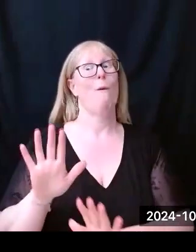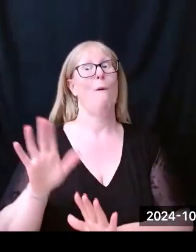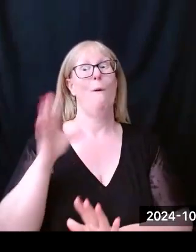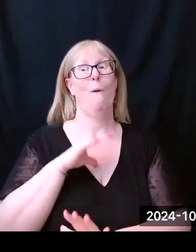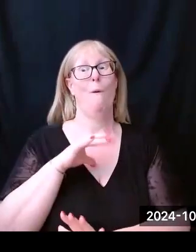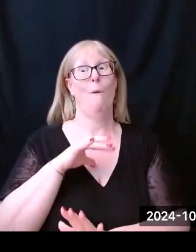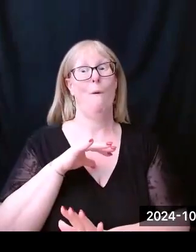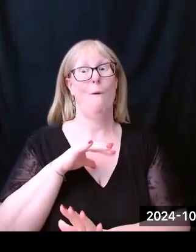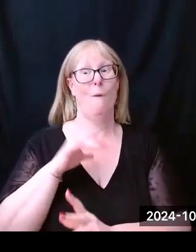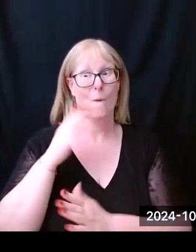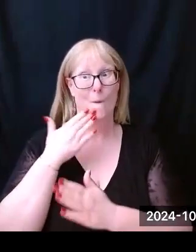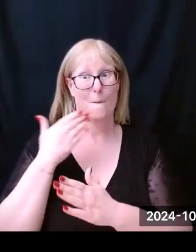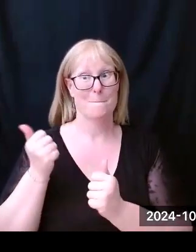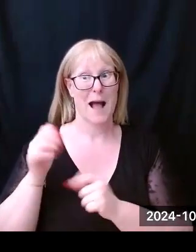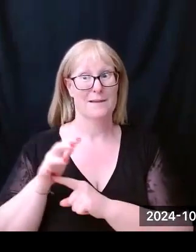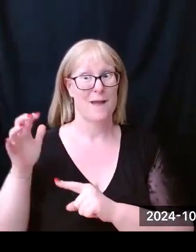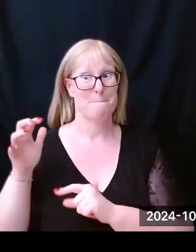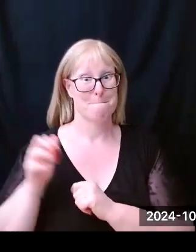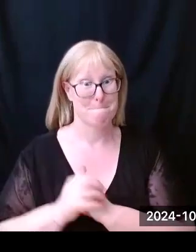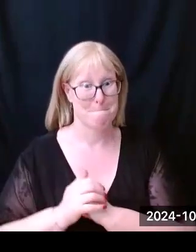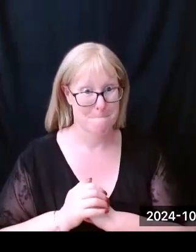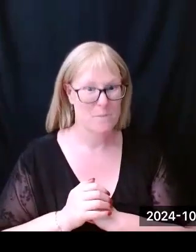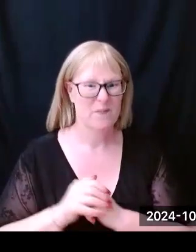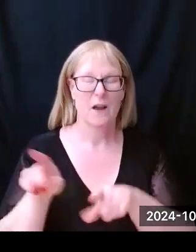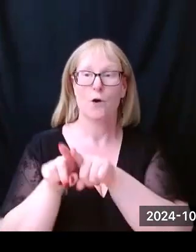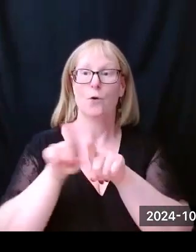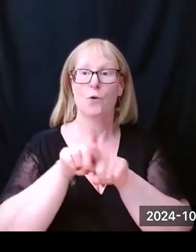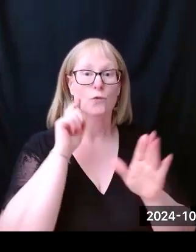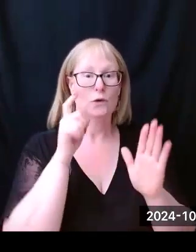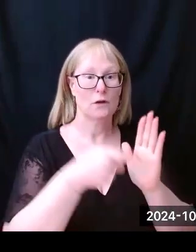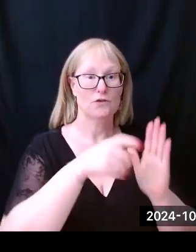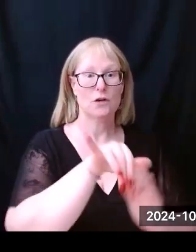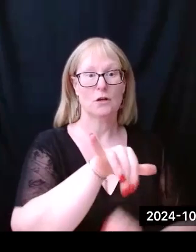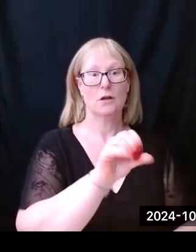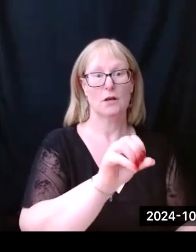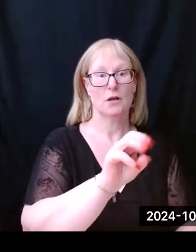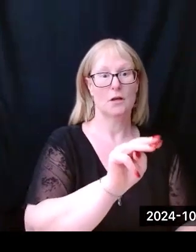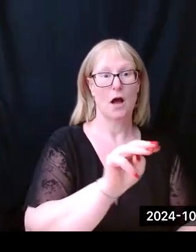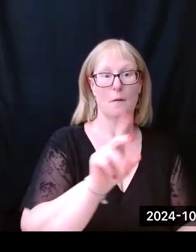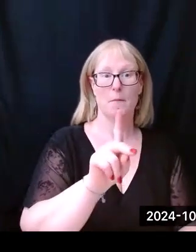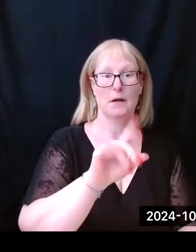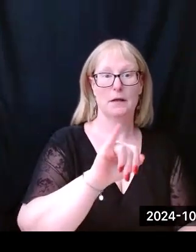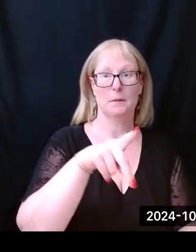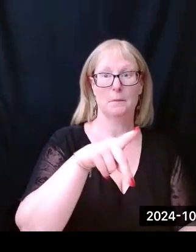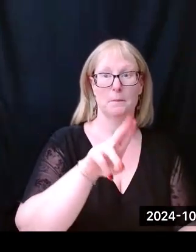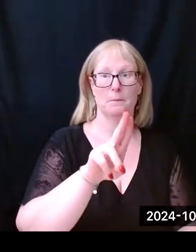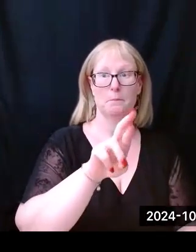I also want to acknowledge and celebrate that it is Yom Kippur this weekend. So for all of you celebrating that.